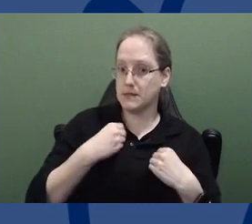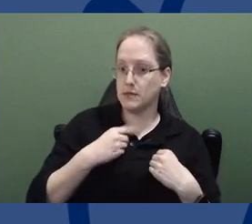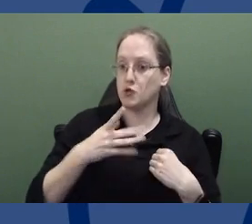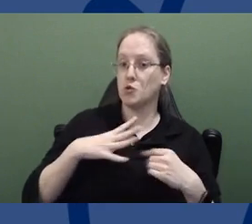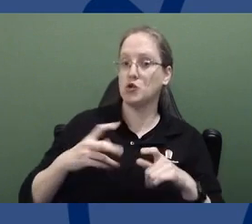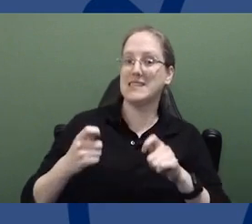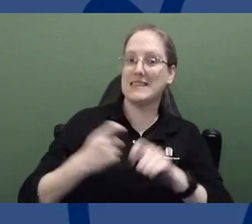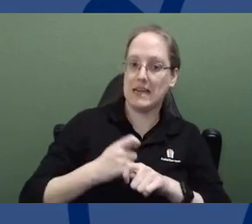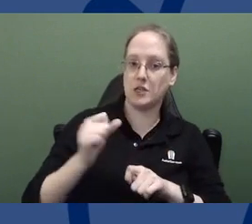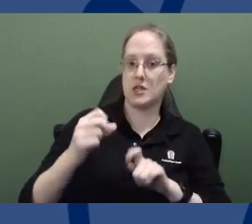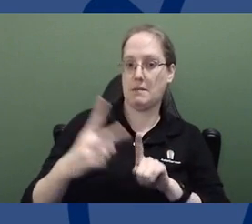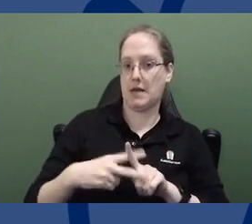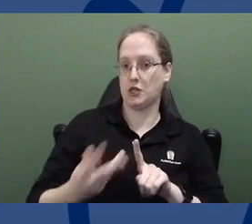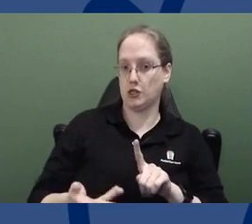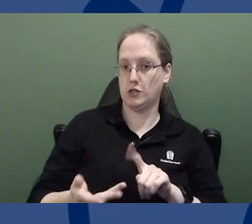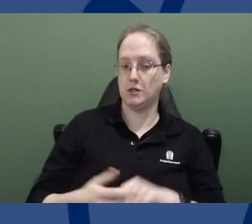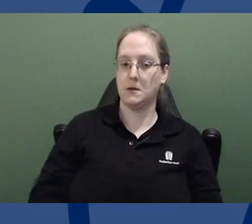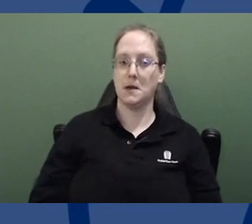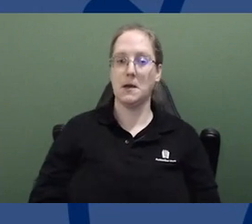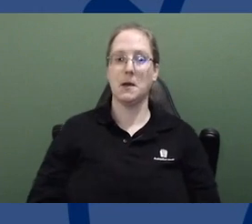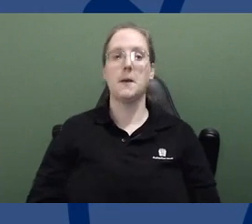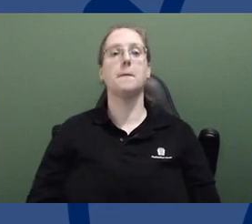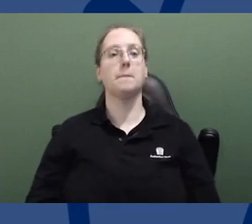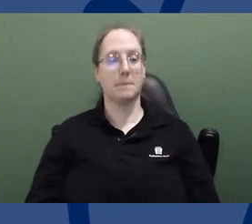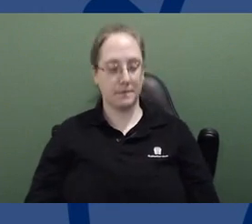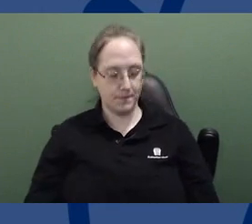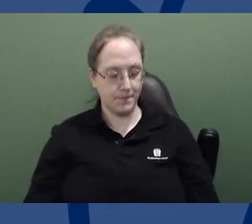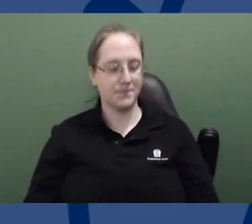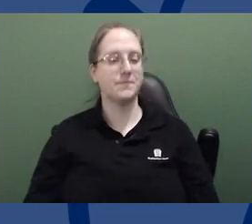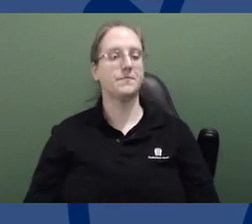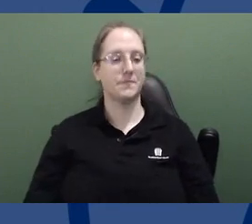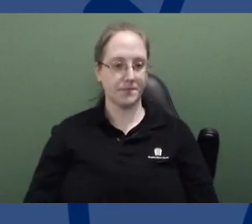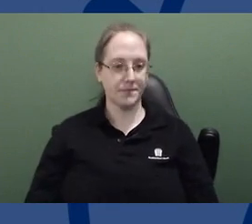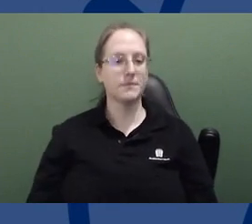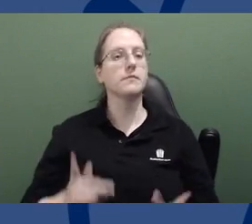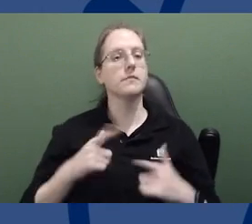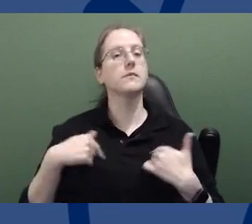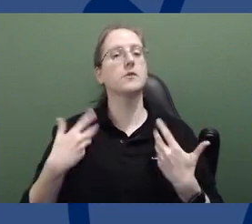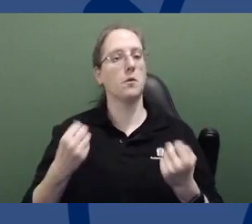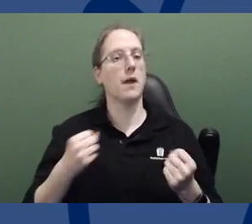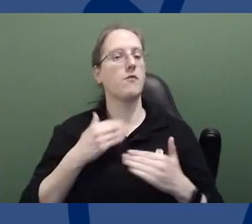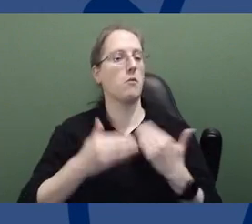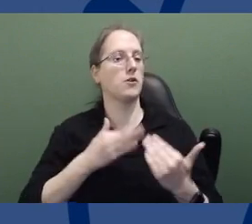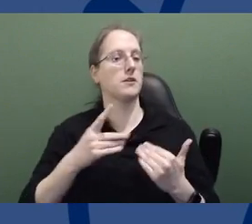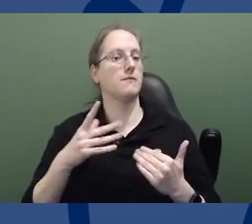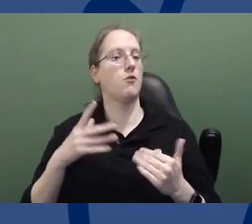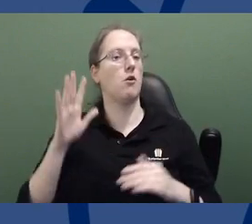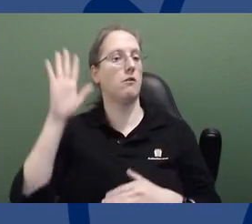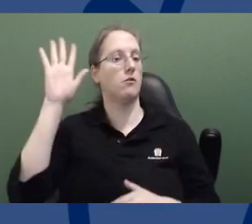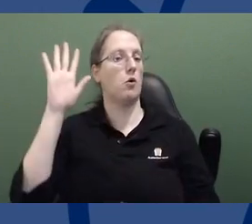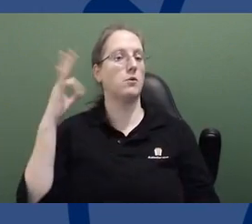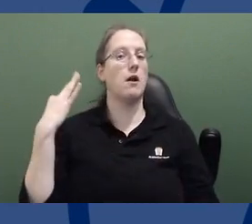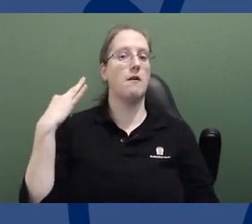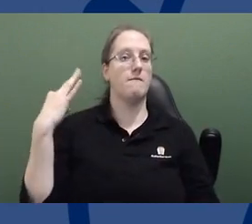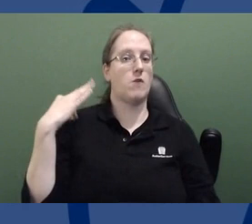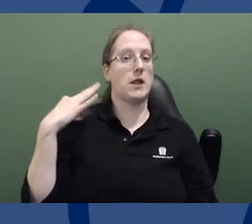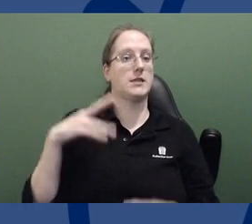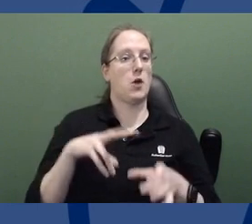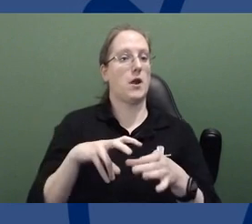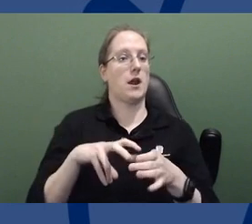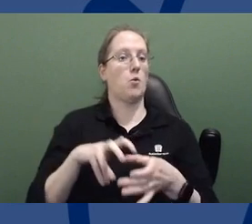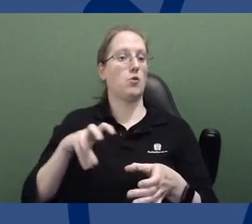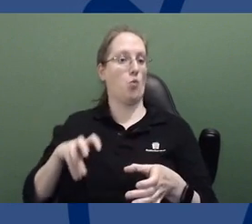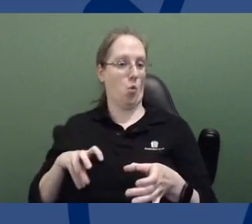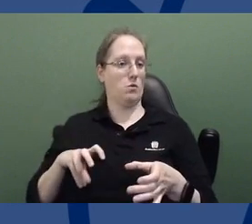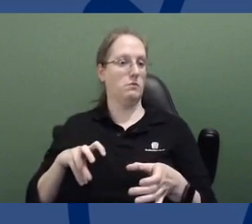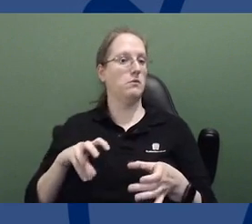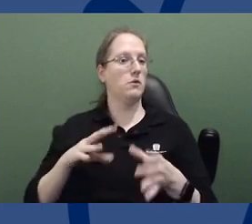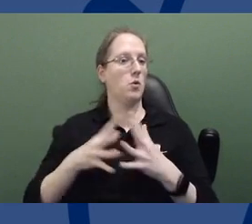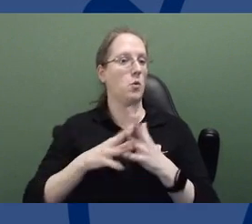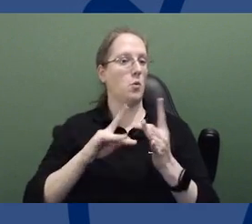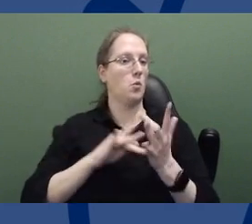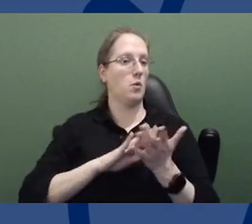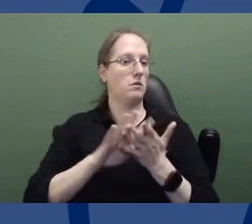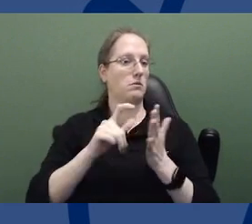Well, we do have a process around voluntary withdrawal. I would refer that to Michael